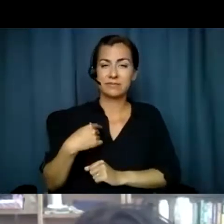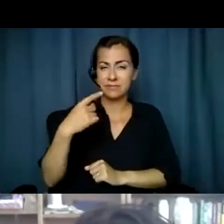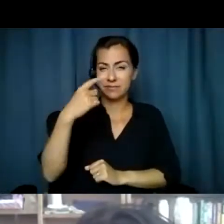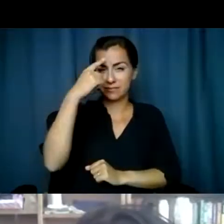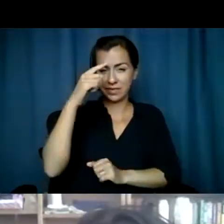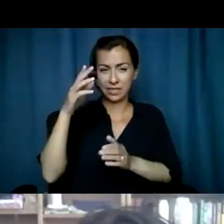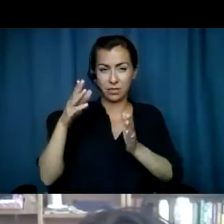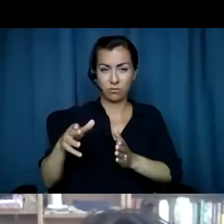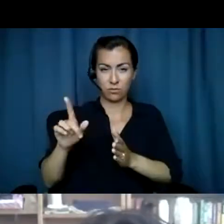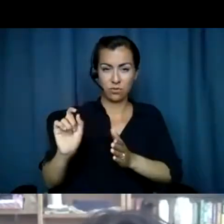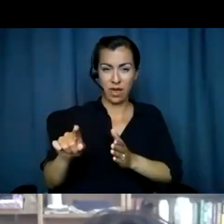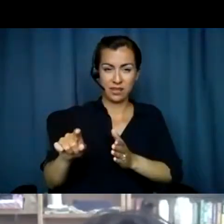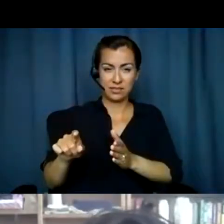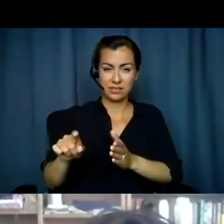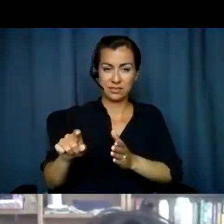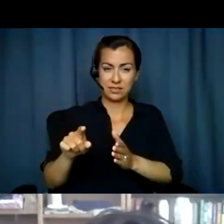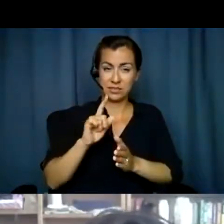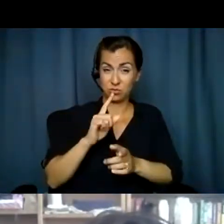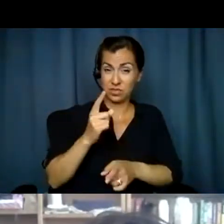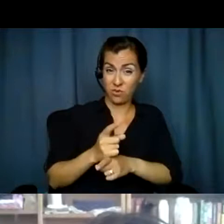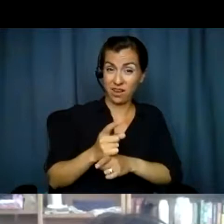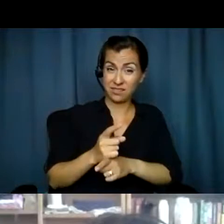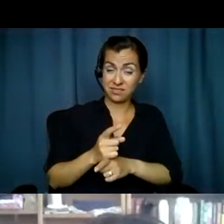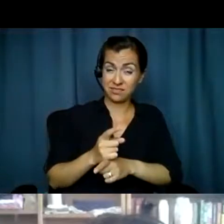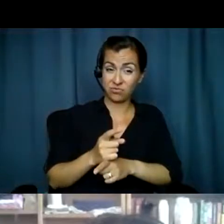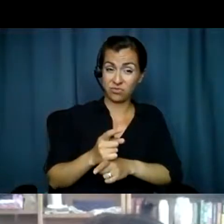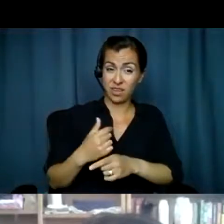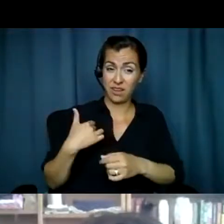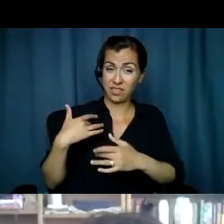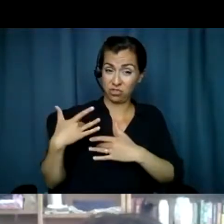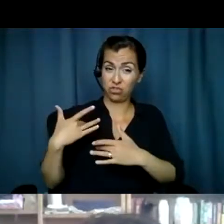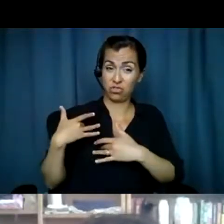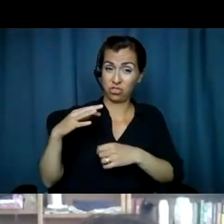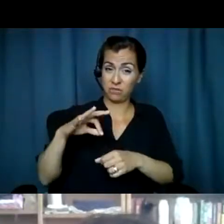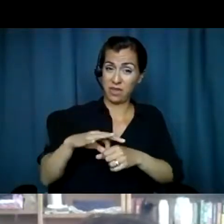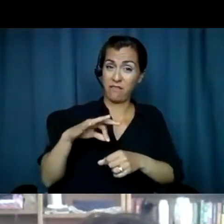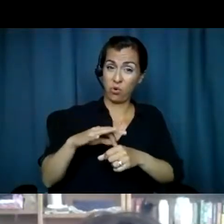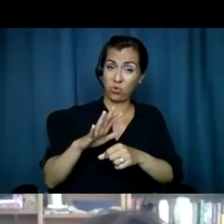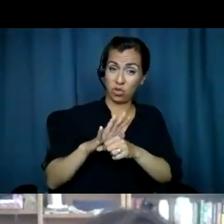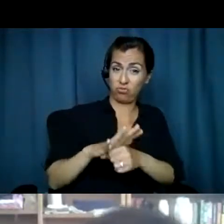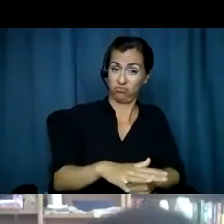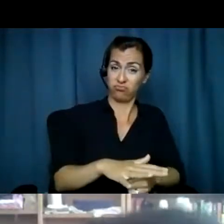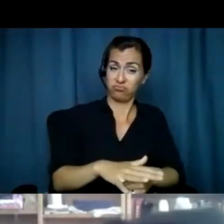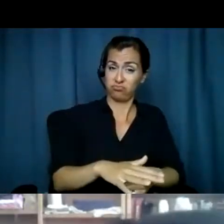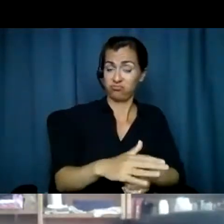So here's another question- what measures